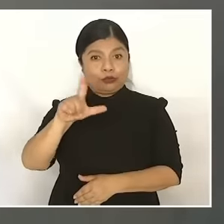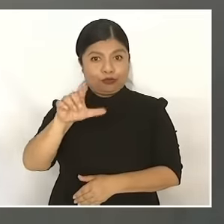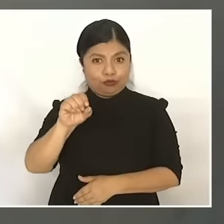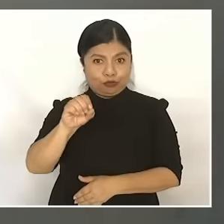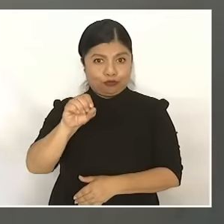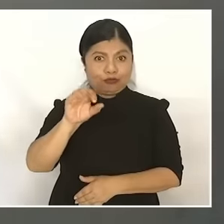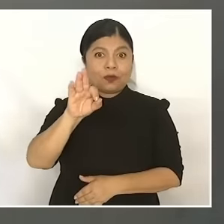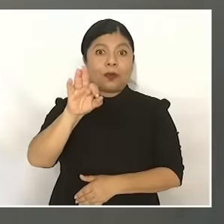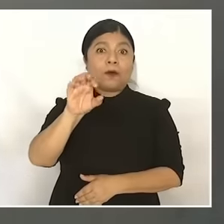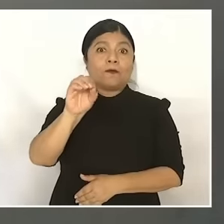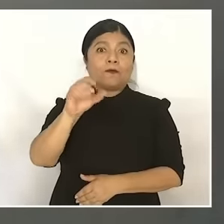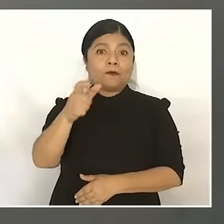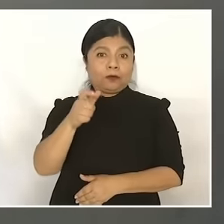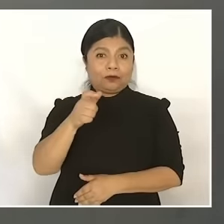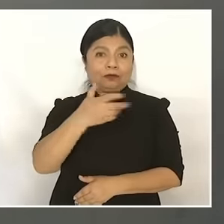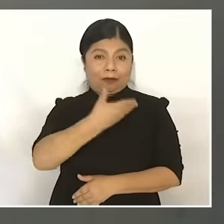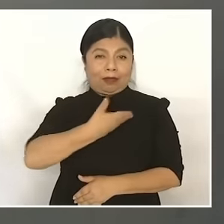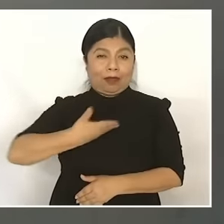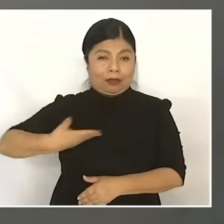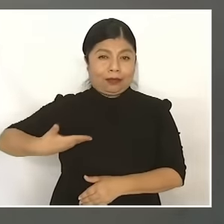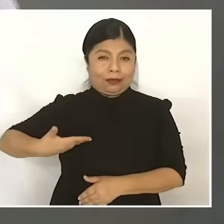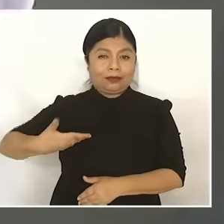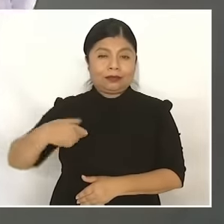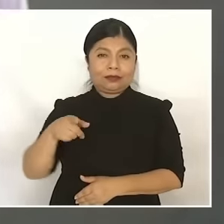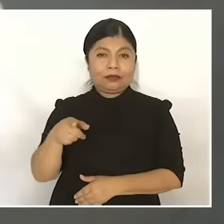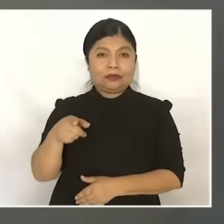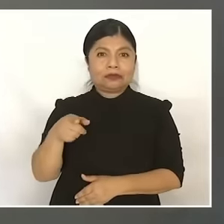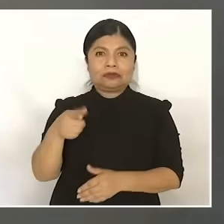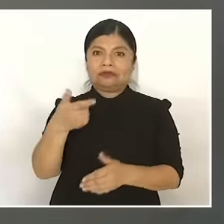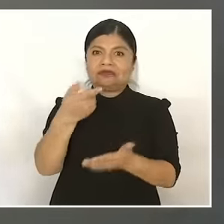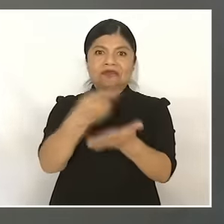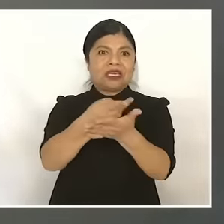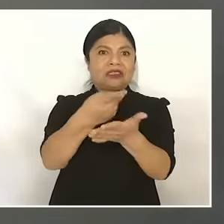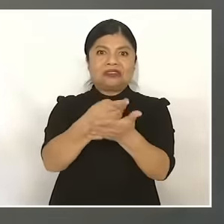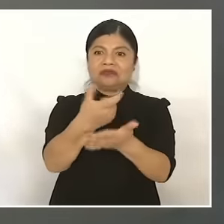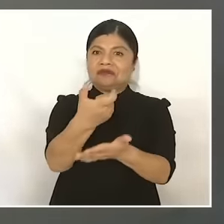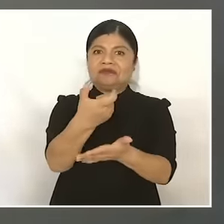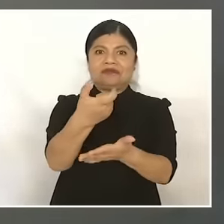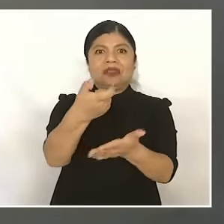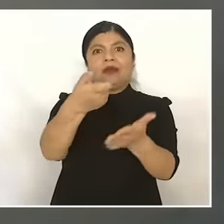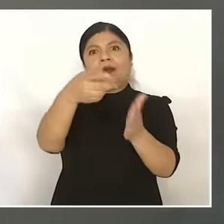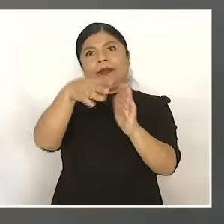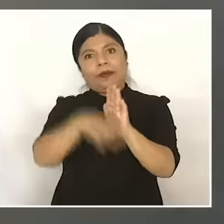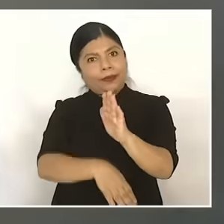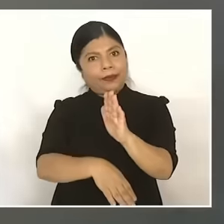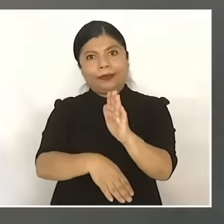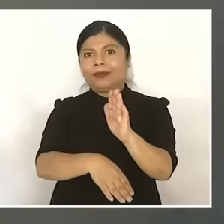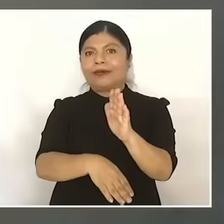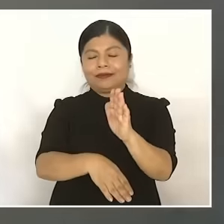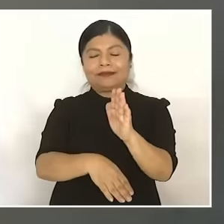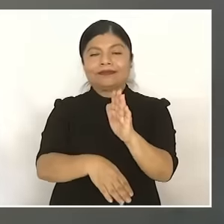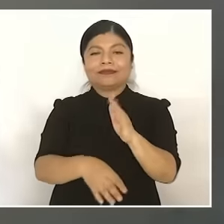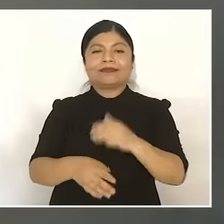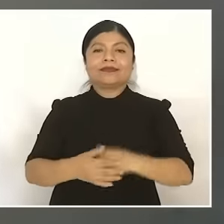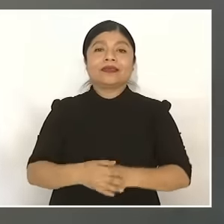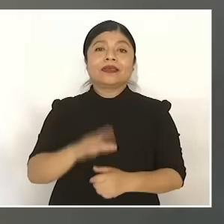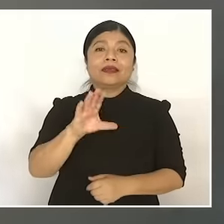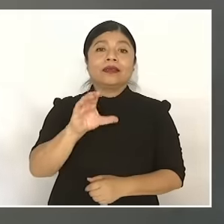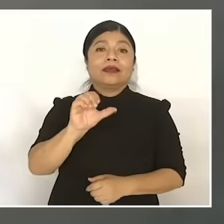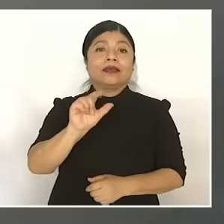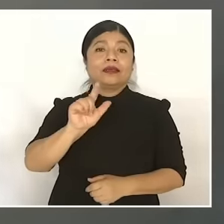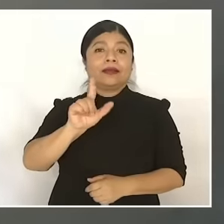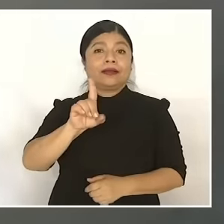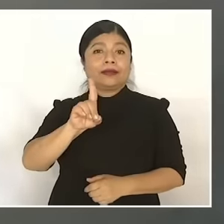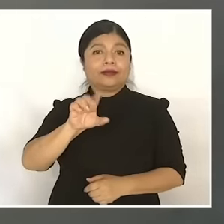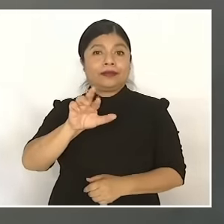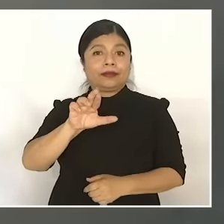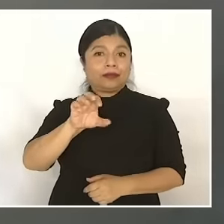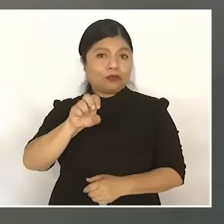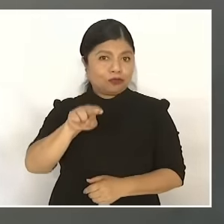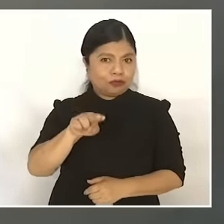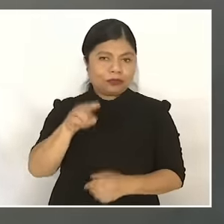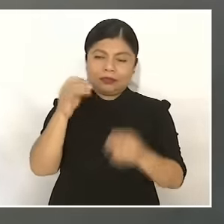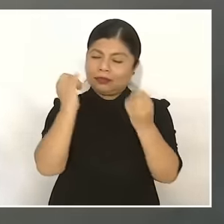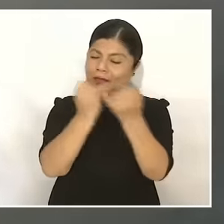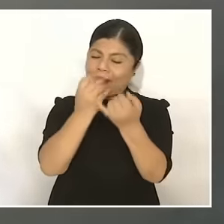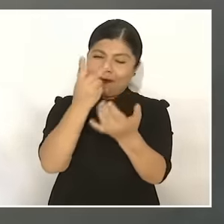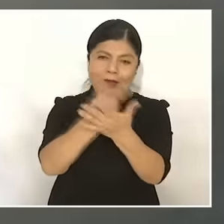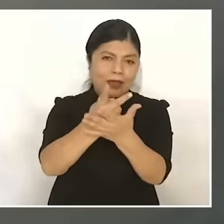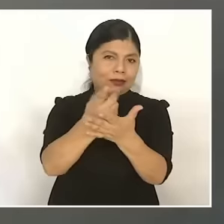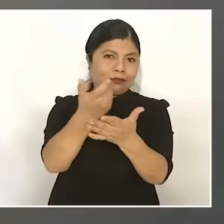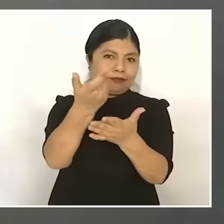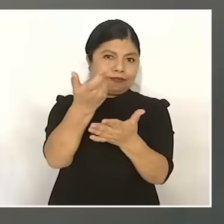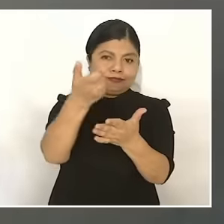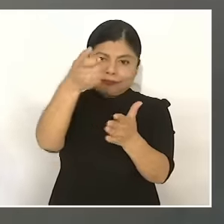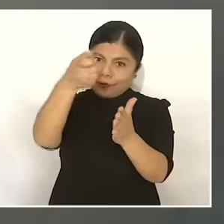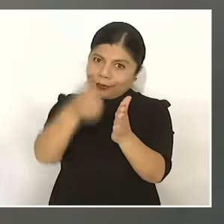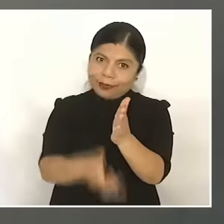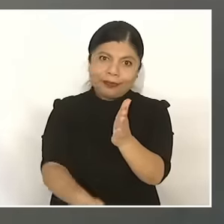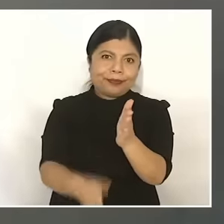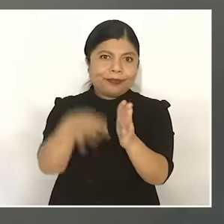peso was devalued eh Calderón the peso was devalued Peña Nieto was devalued peso and until today it has not been devalued with